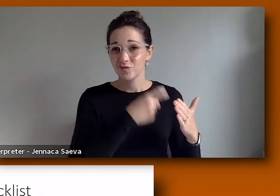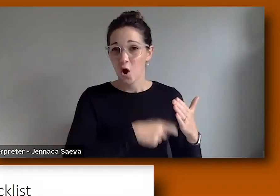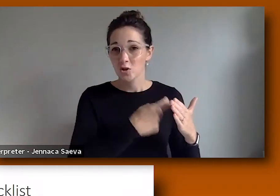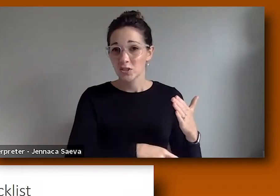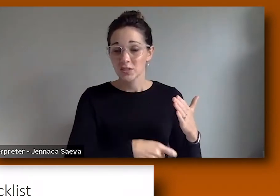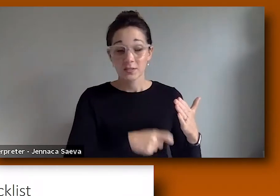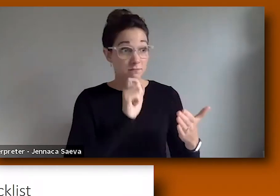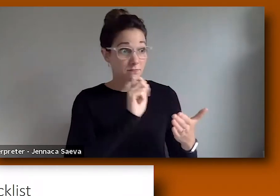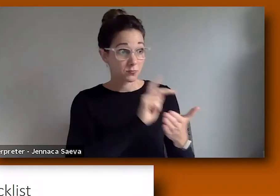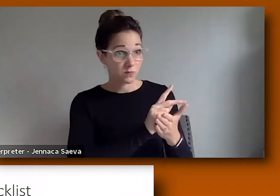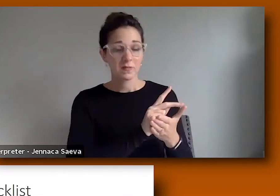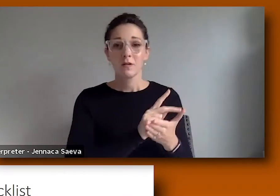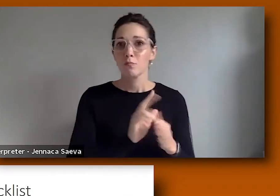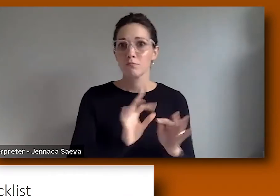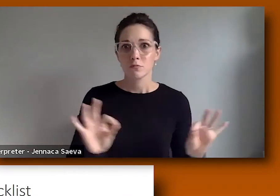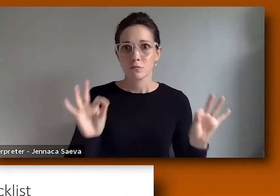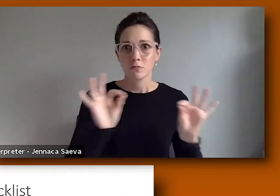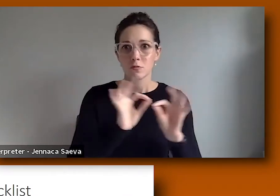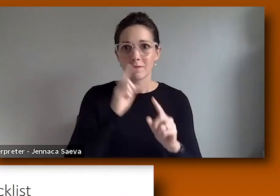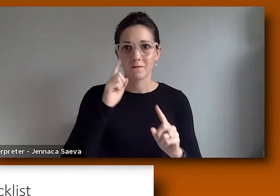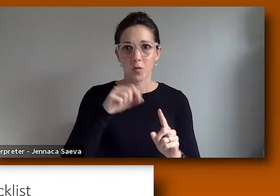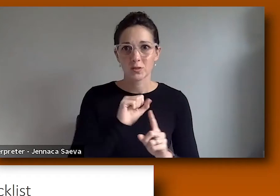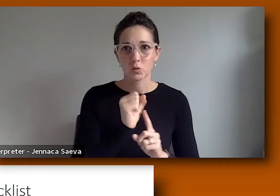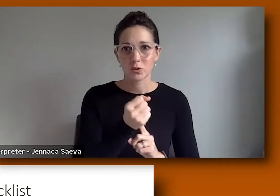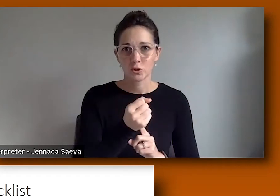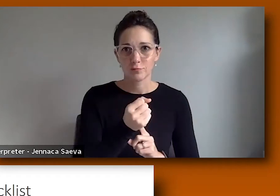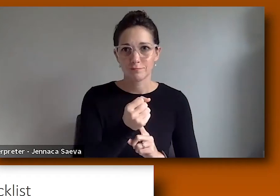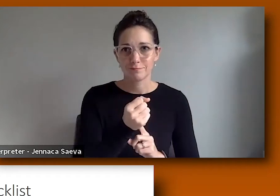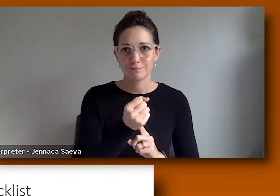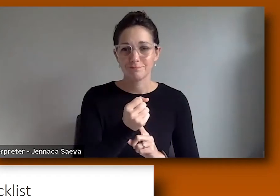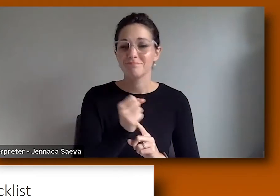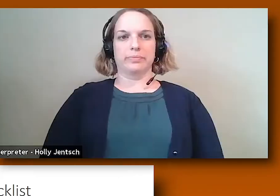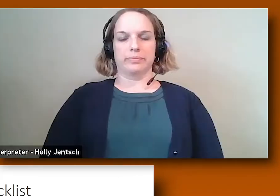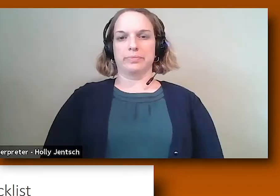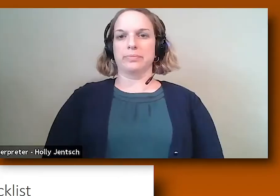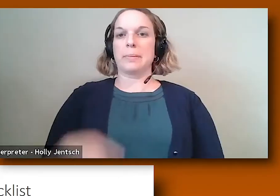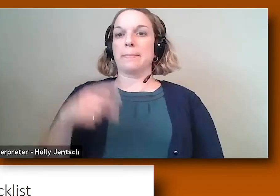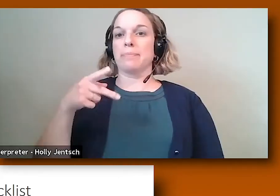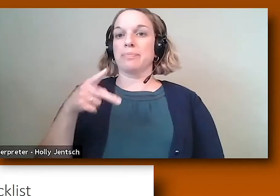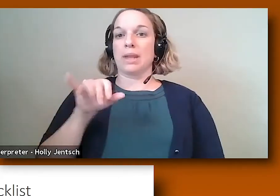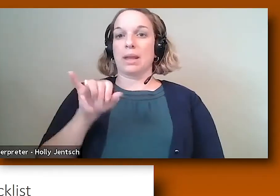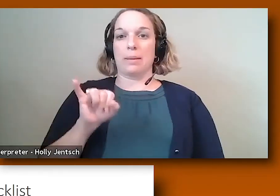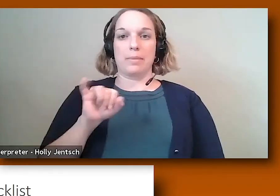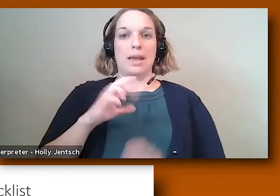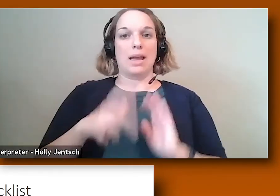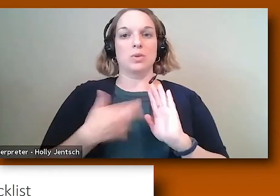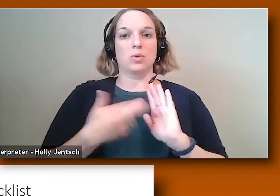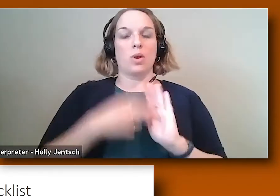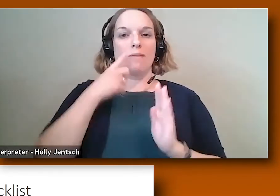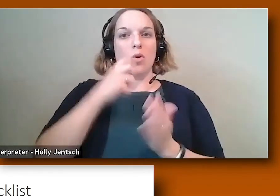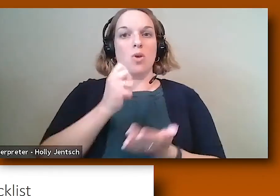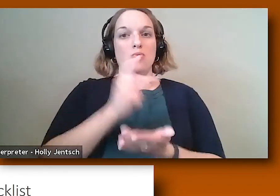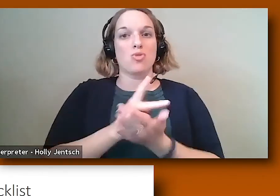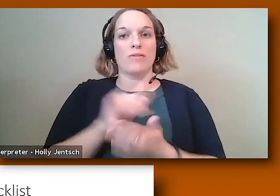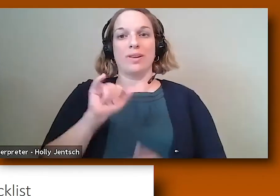is really important in this case. The reason the PI's role in approving the invoices